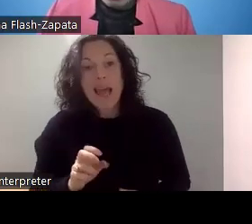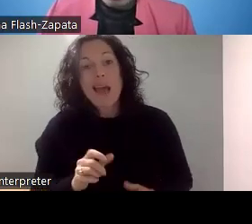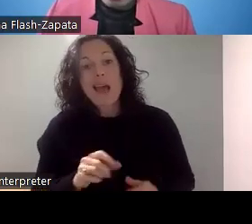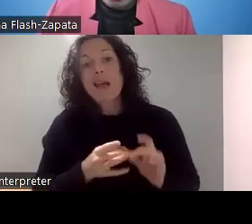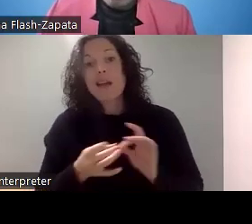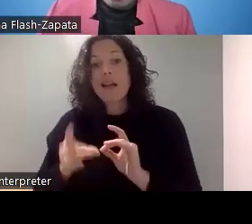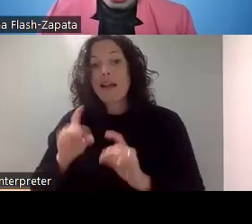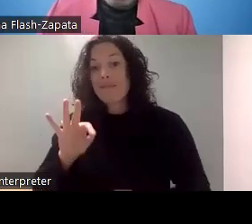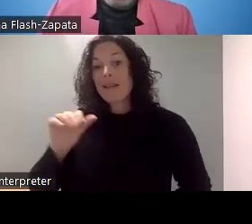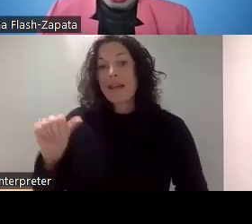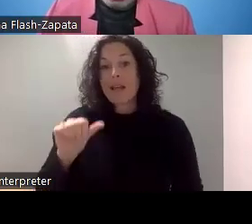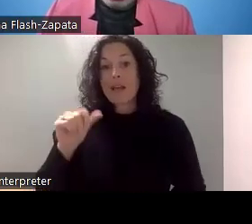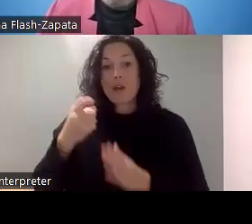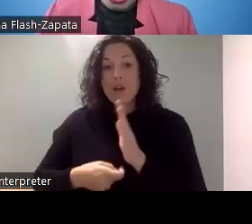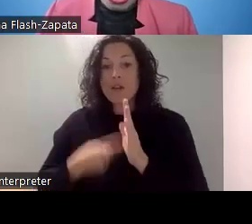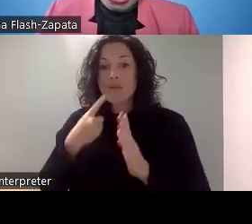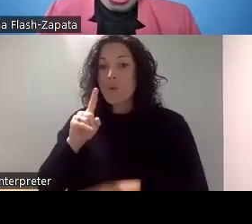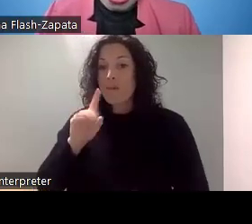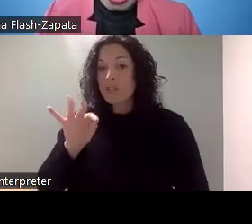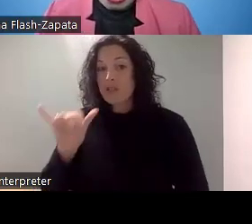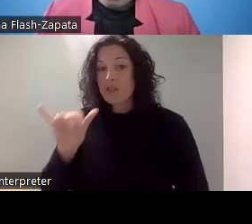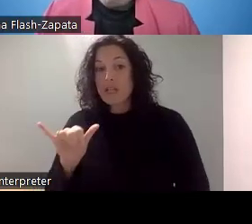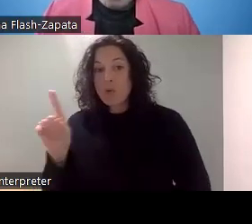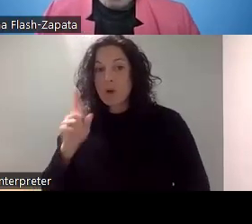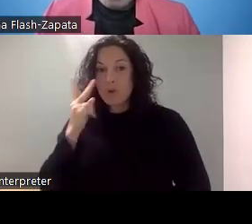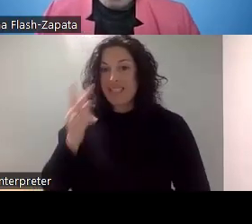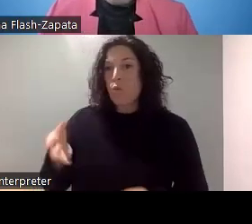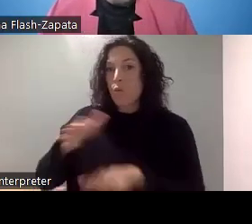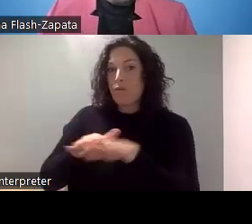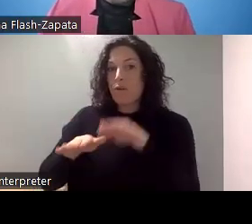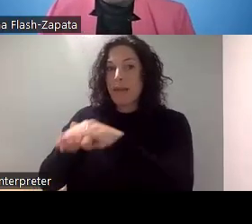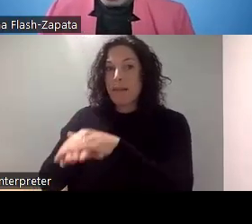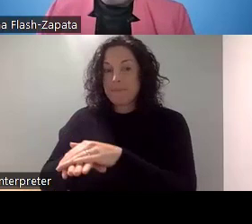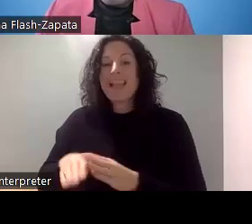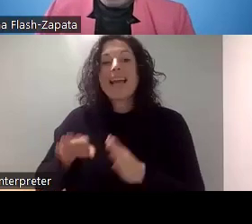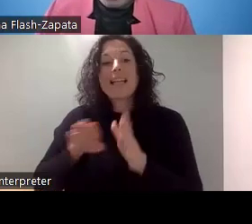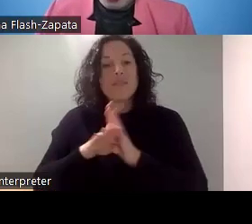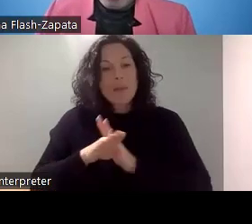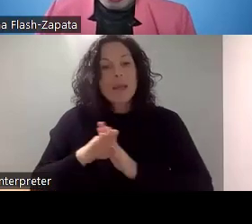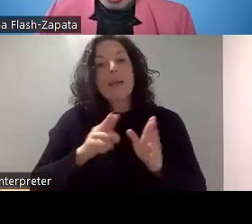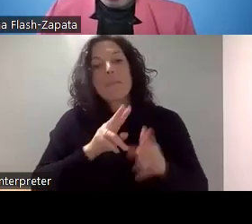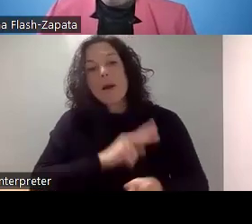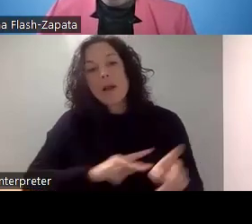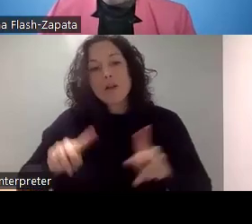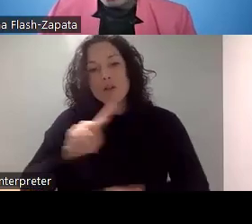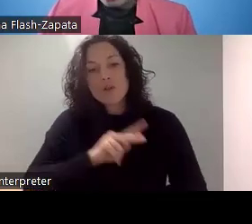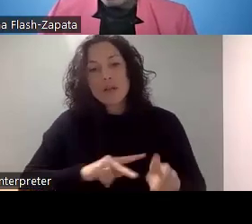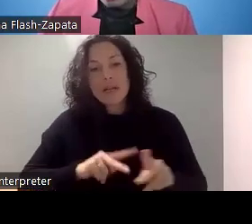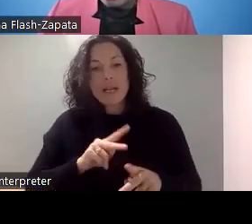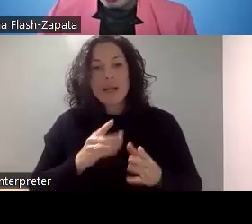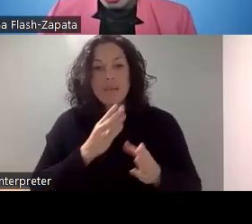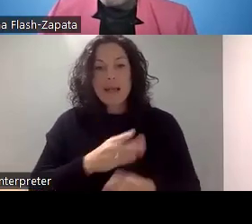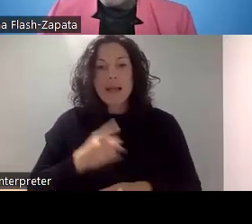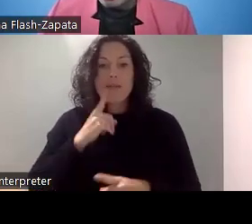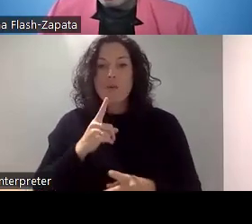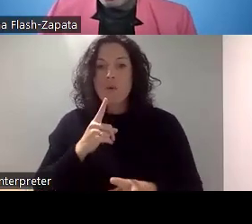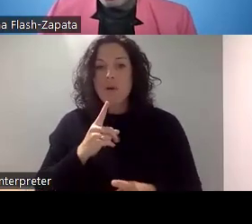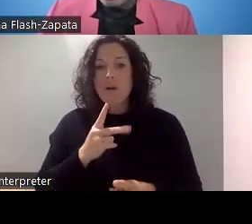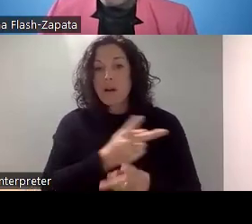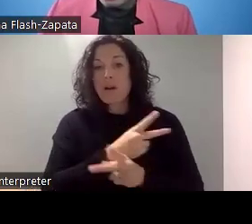where commitment overlap was identified and developing a monitoring plan for oversight of Person D's research activities